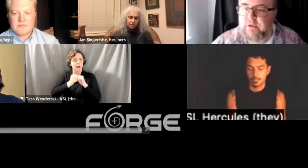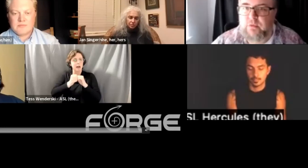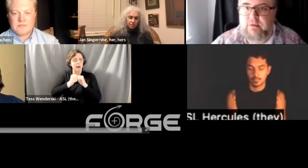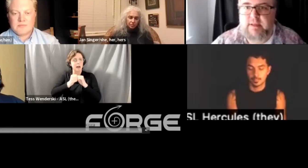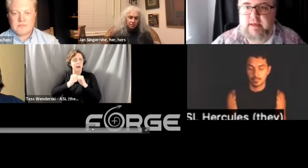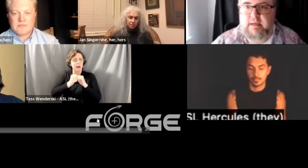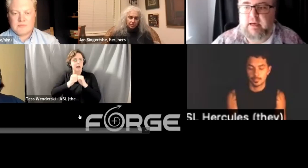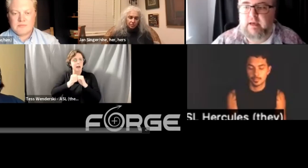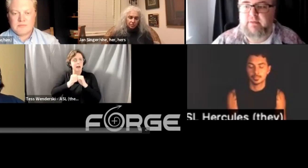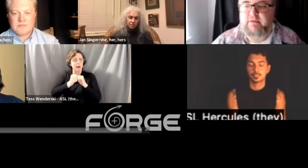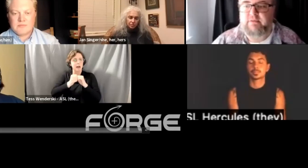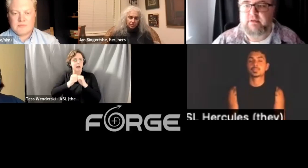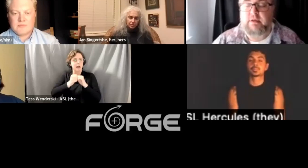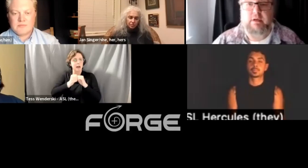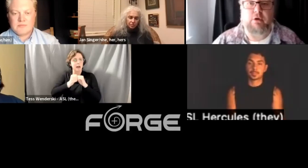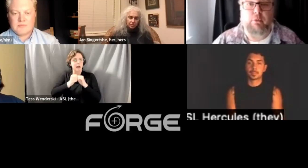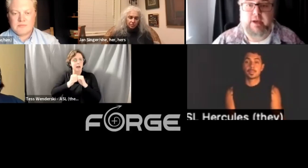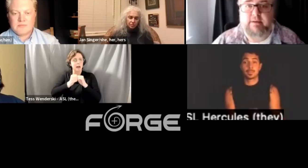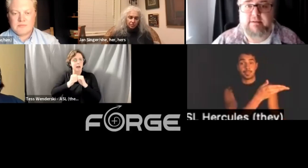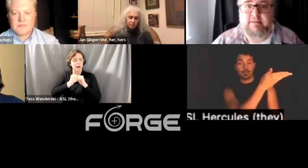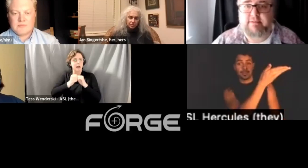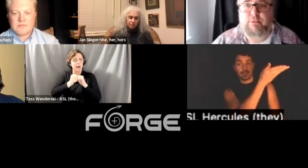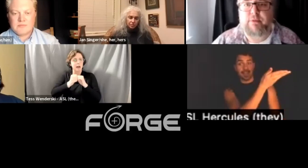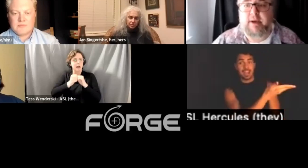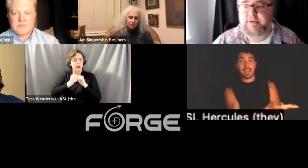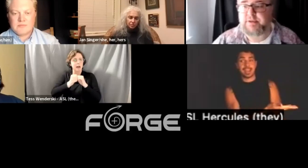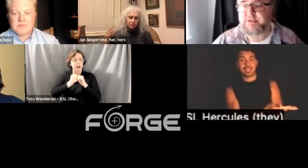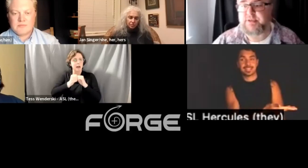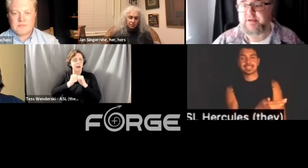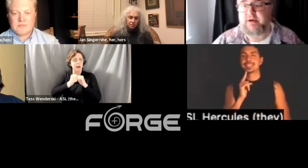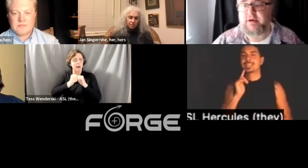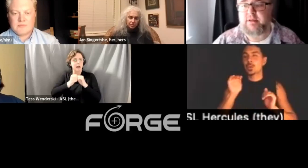So that I think is a great reminder to us all